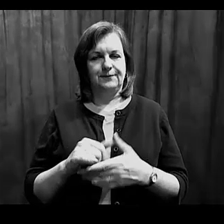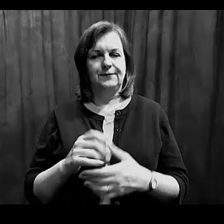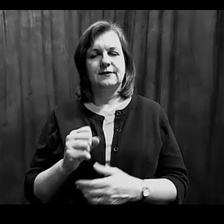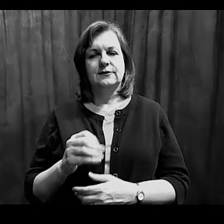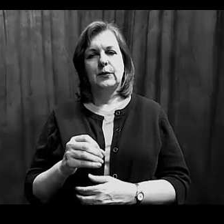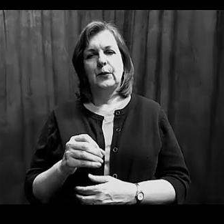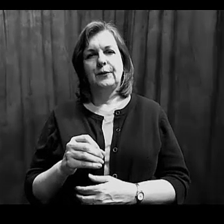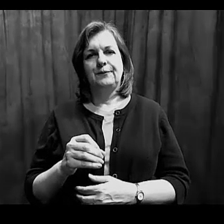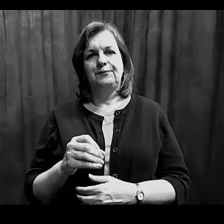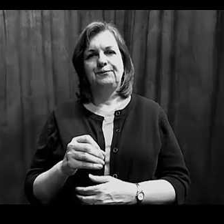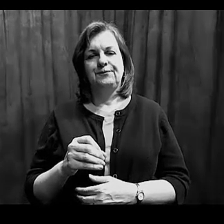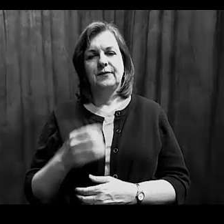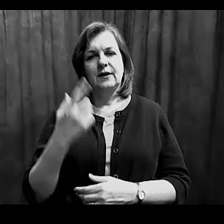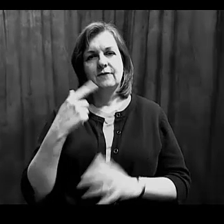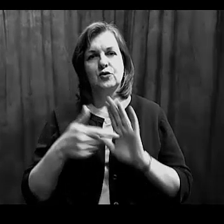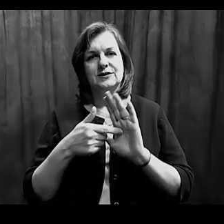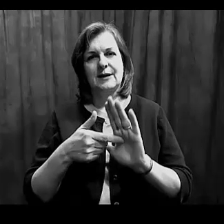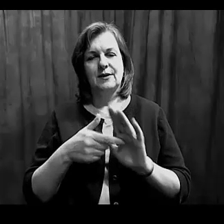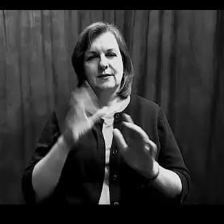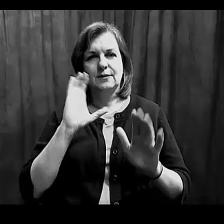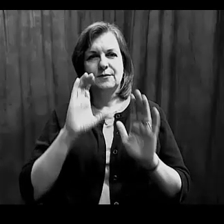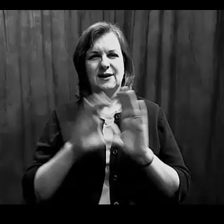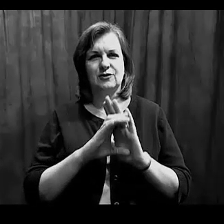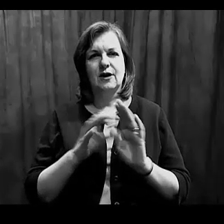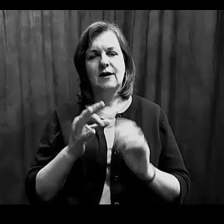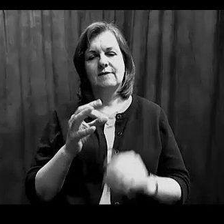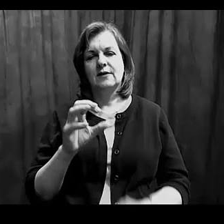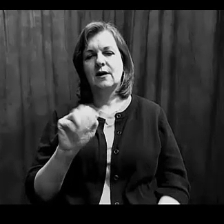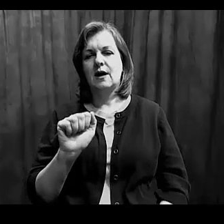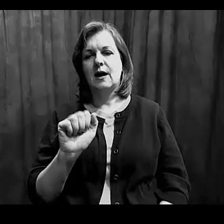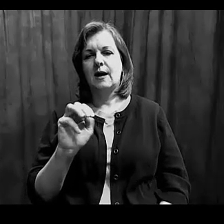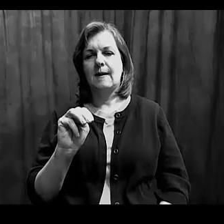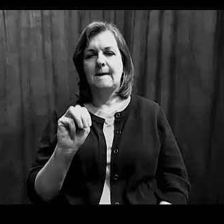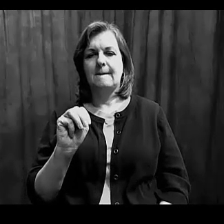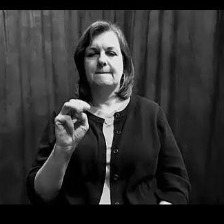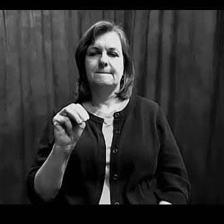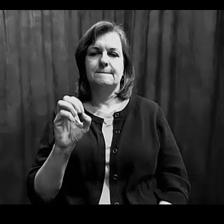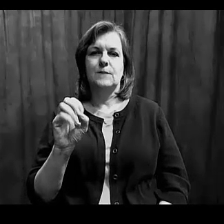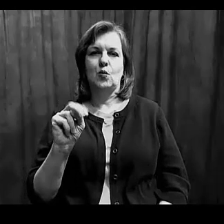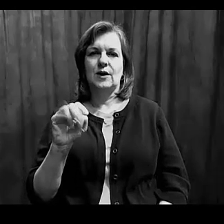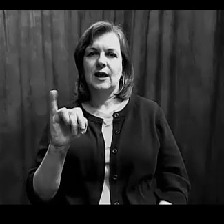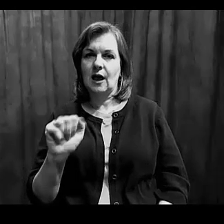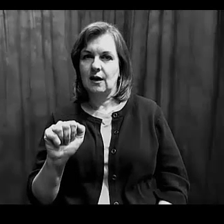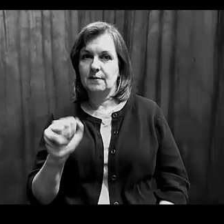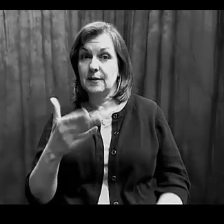a three dimensional shape to it and we have to deal with that -- so in this case